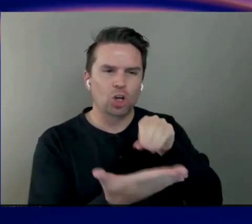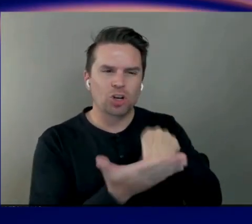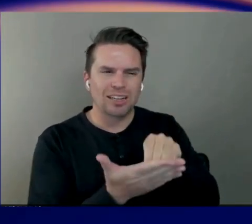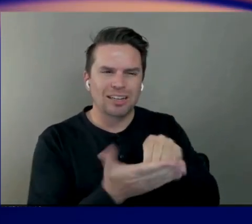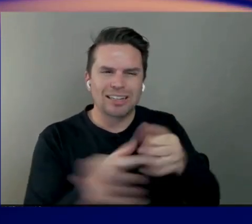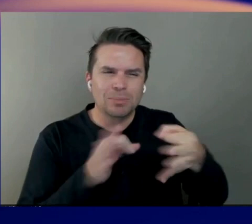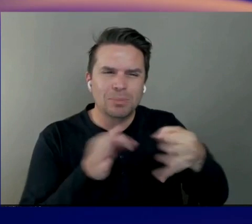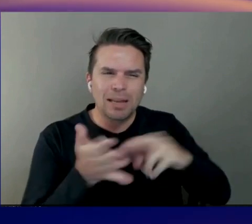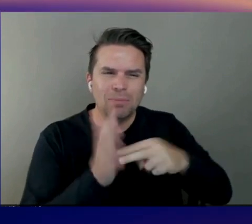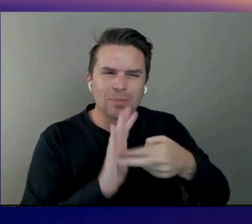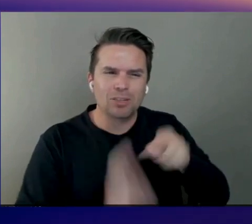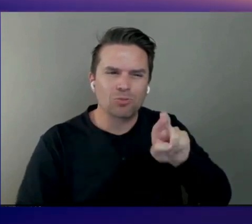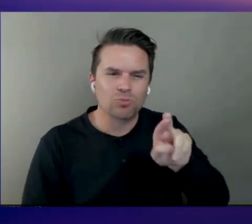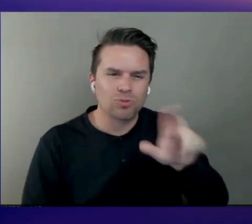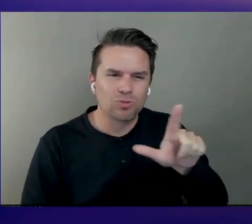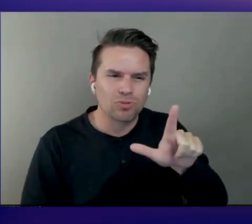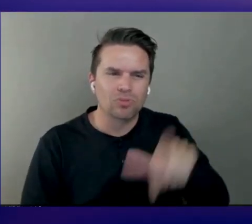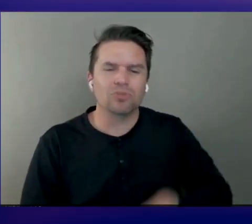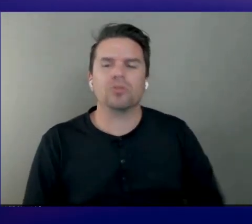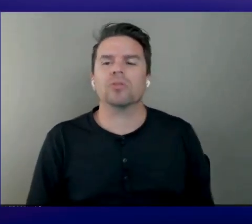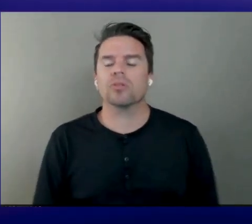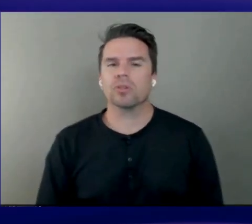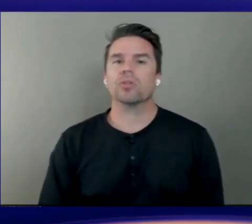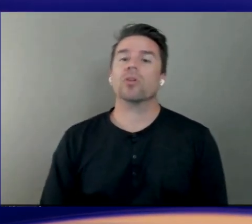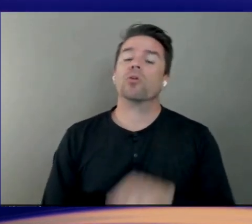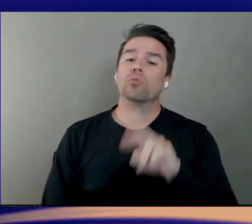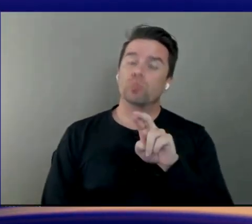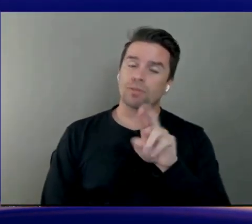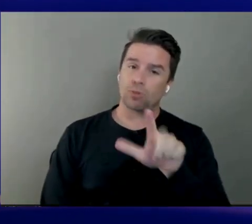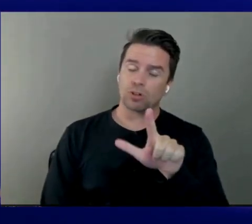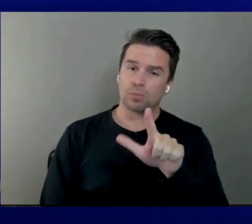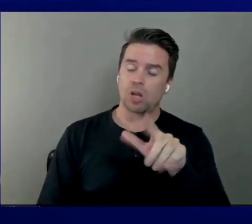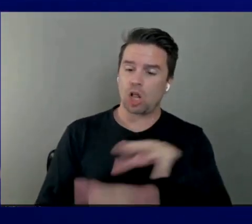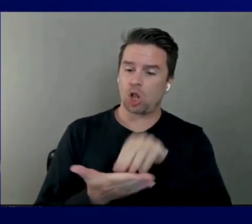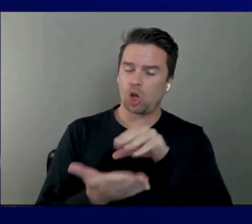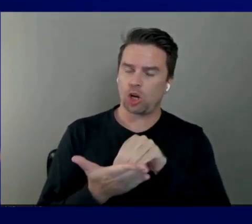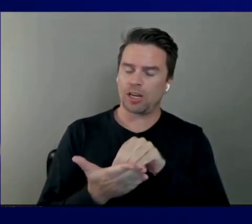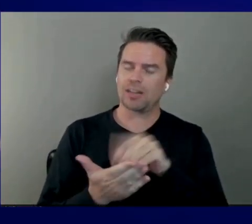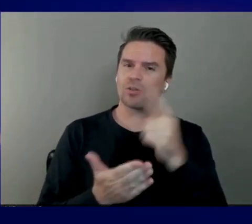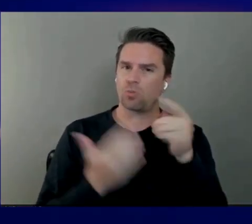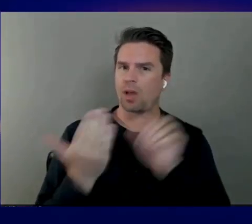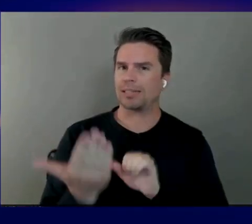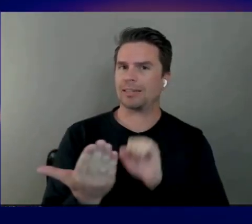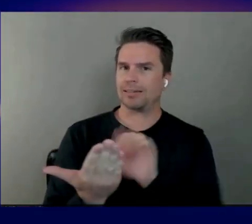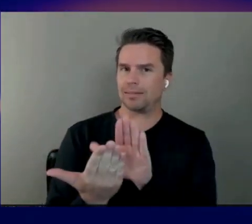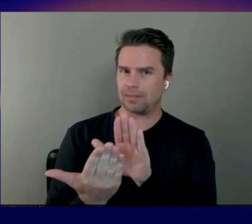Reinforcement learning is a technique out of the machine learning scope